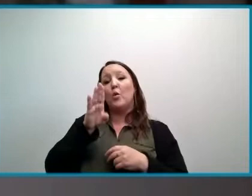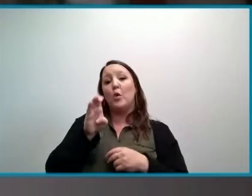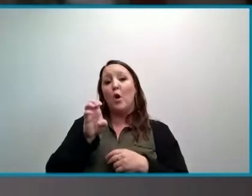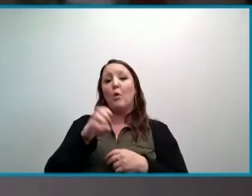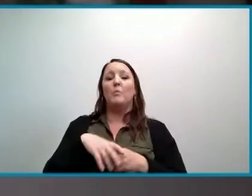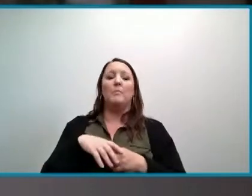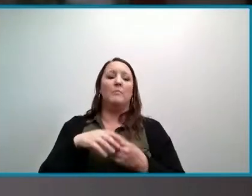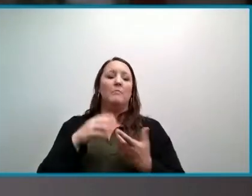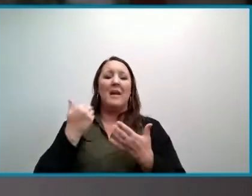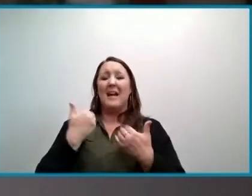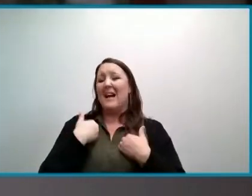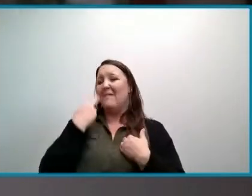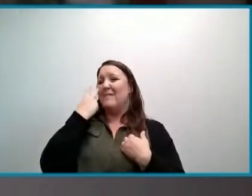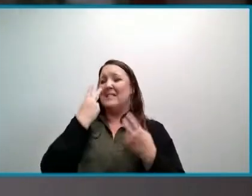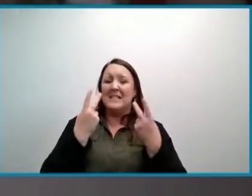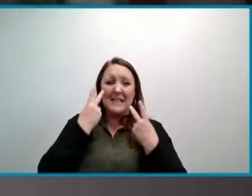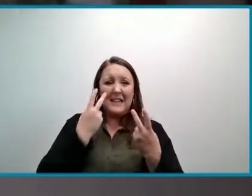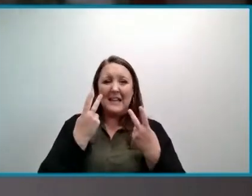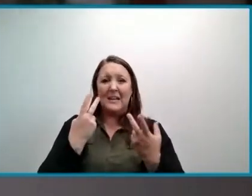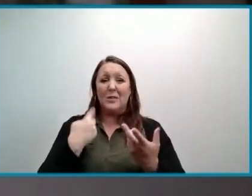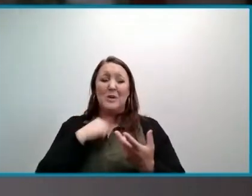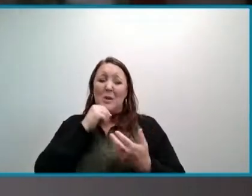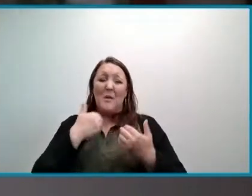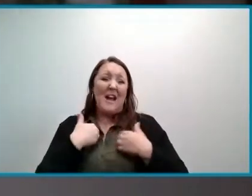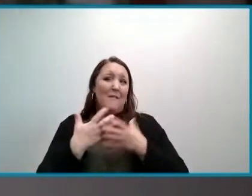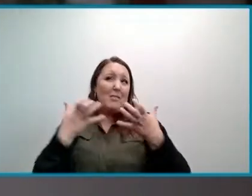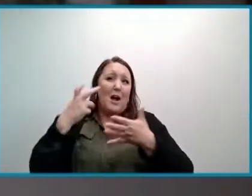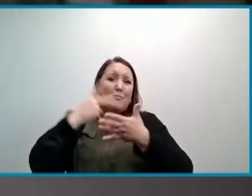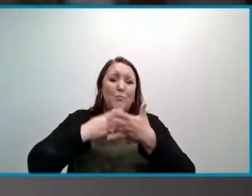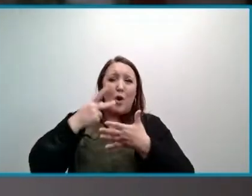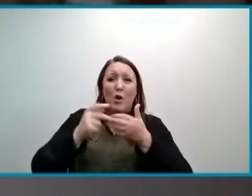you know, we don't have a lot of programming with this population or this group.